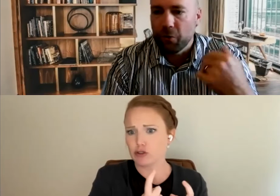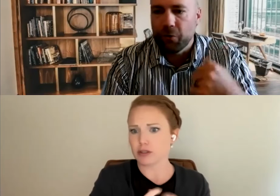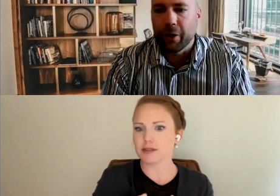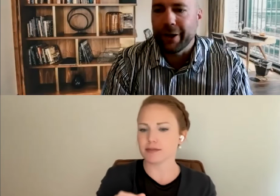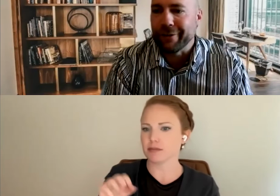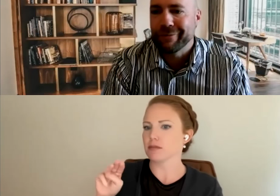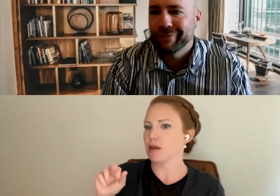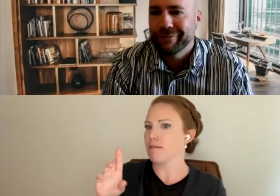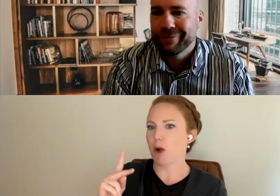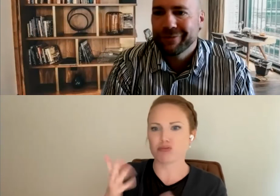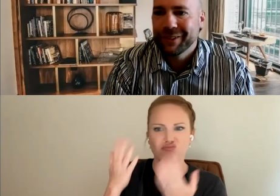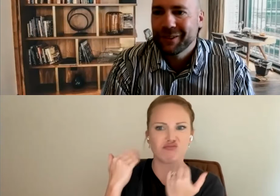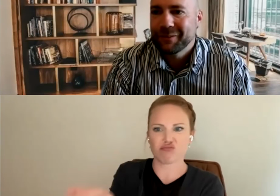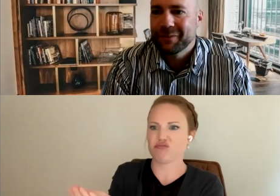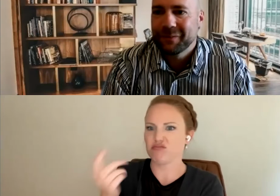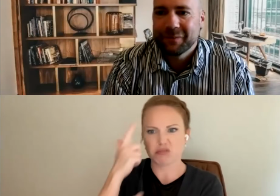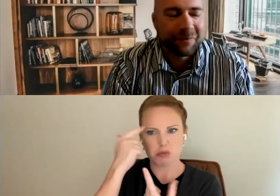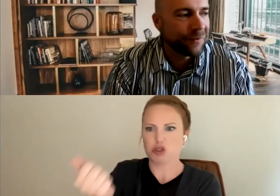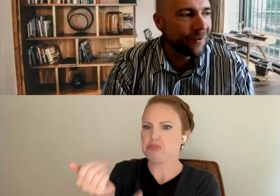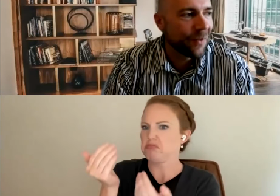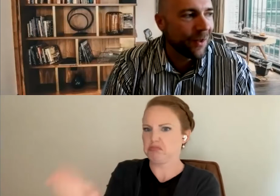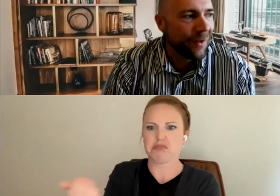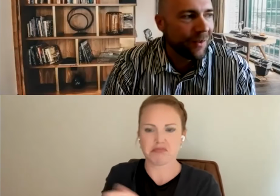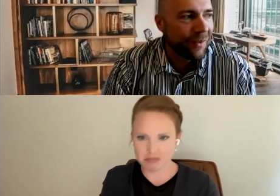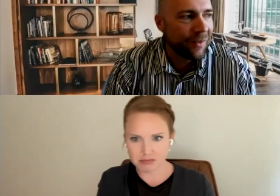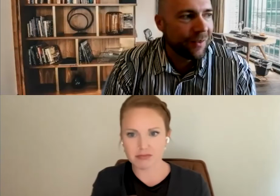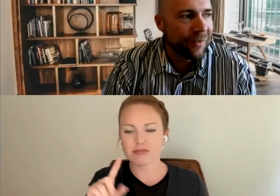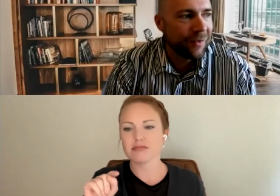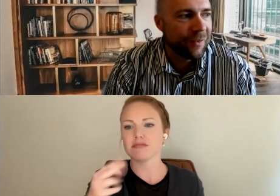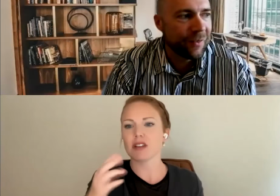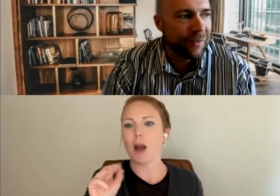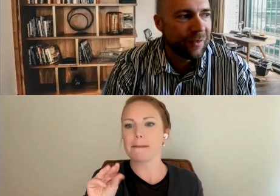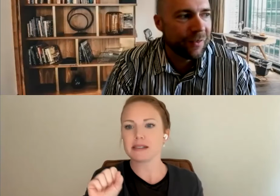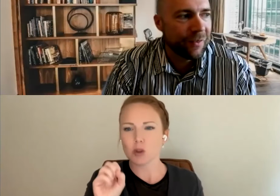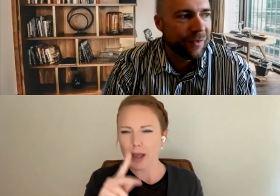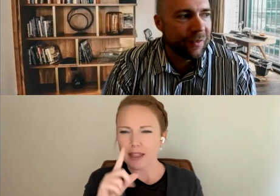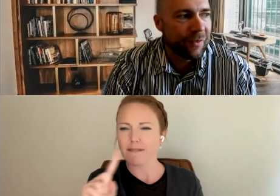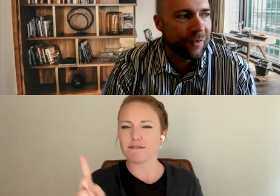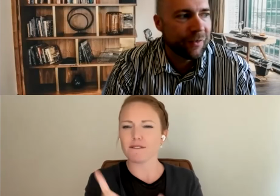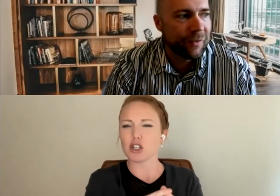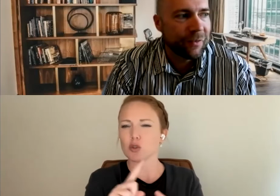[Mark]: Just go for it, yeah. [Thomas]: Well okay, so the first question is, do you recommend captions